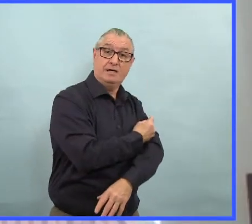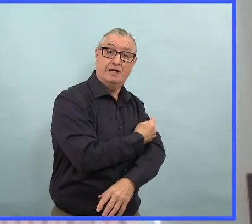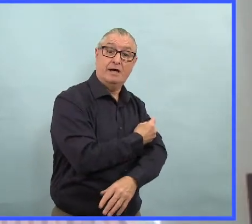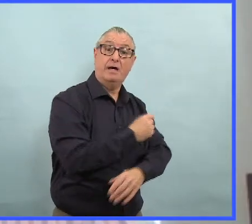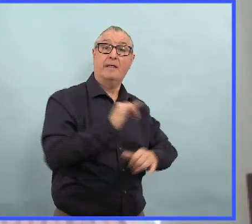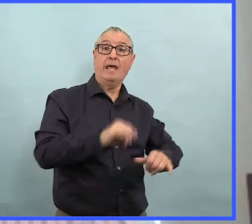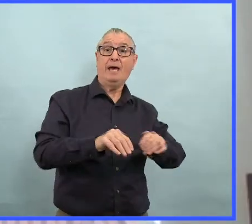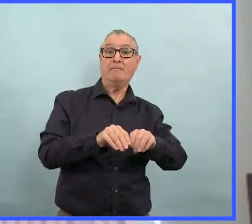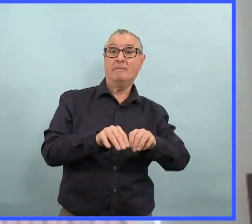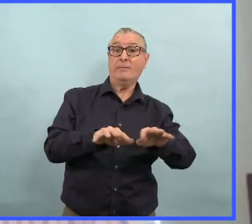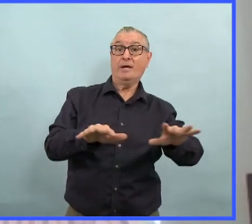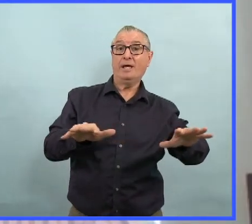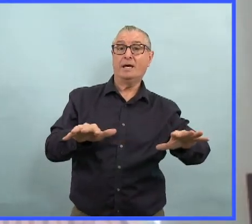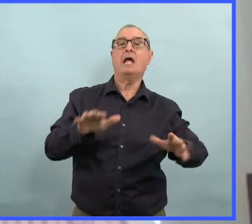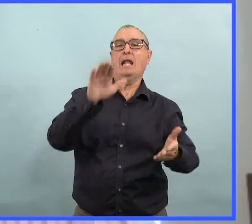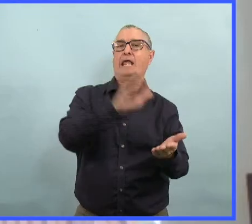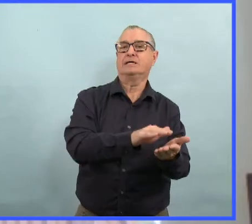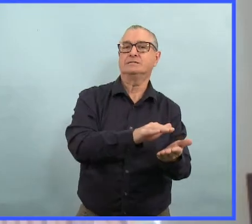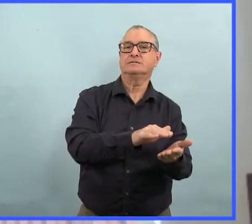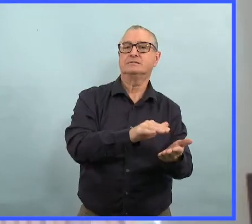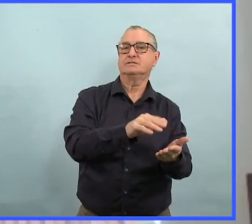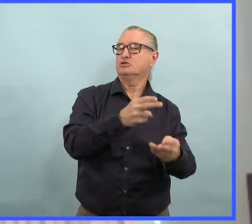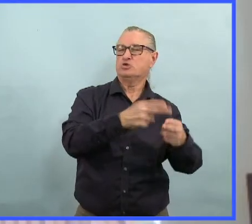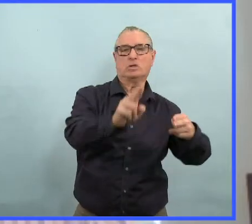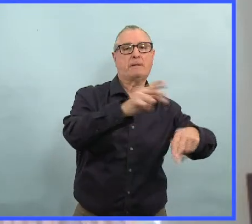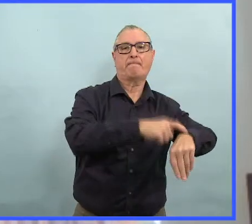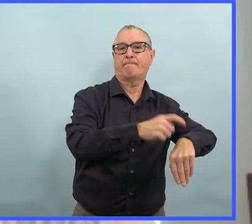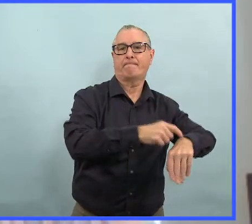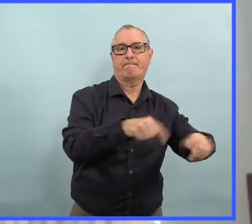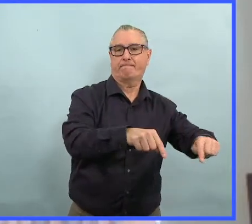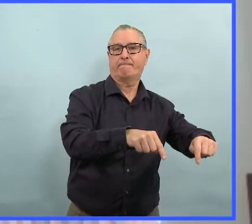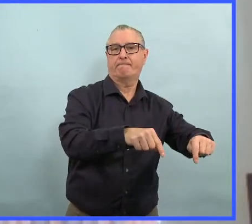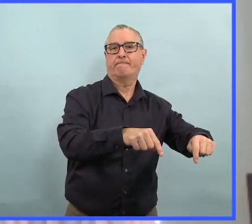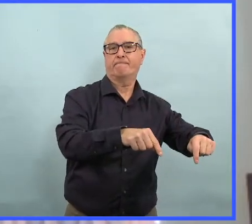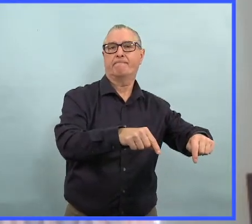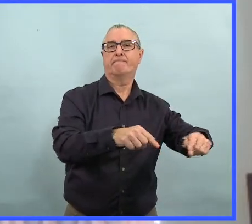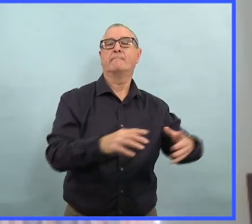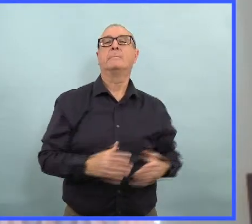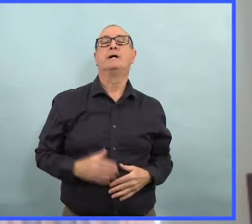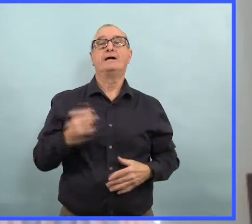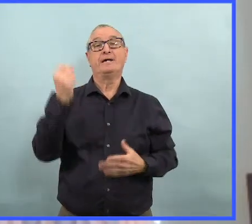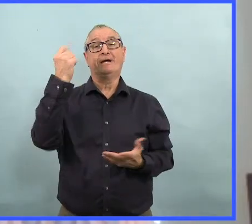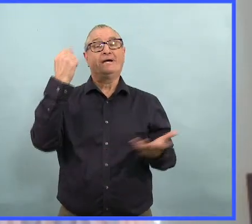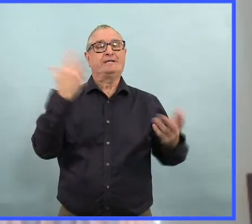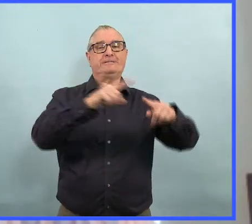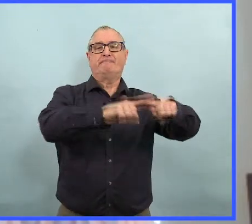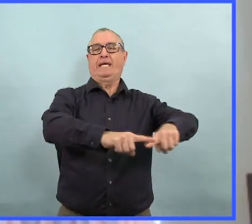is lessened and everything is on a gradient it's uh things don't you don't just become